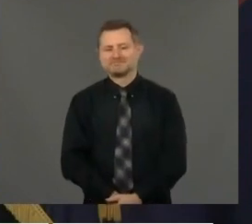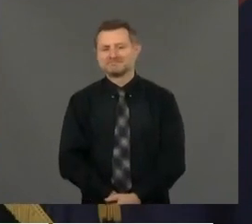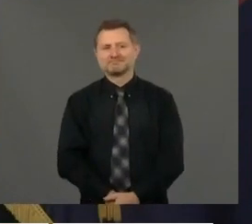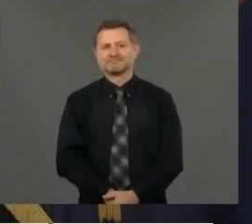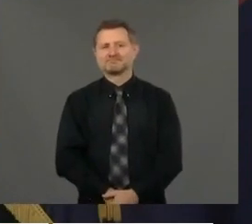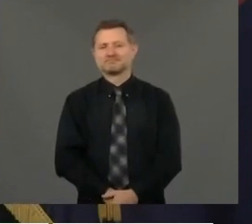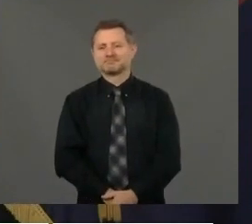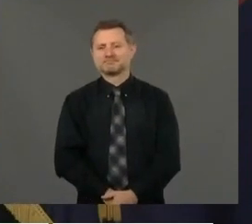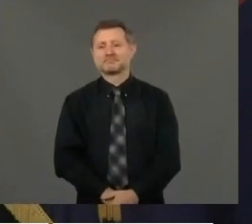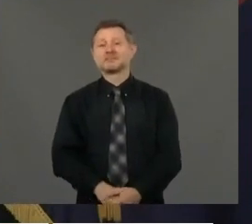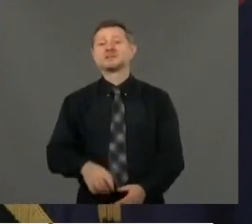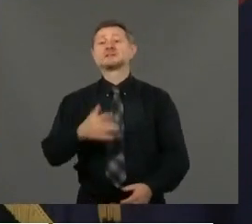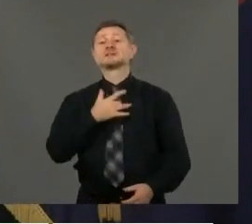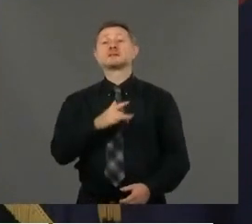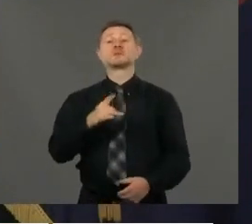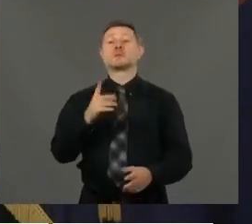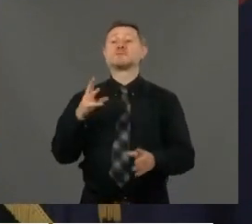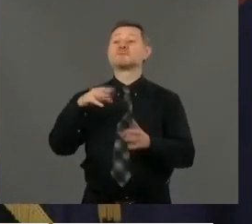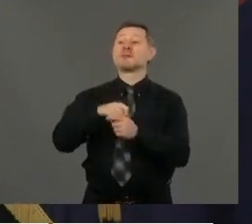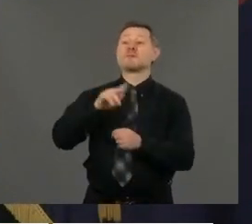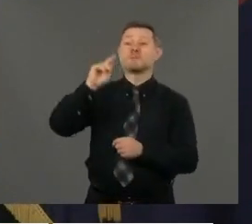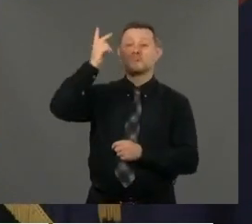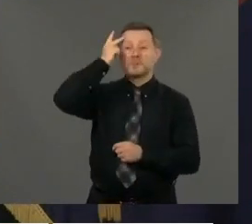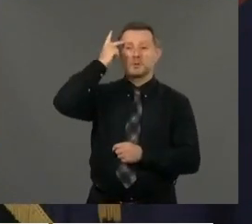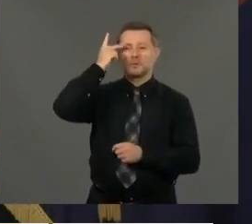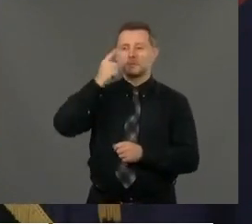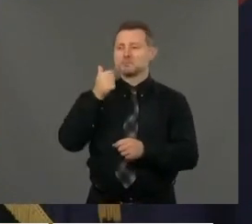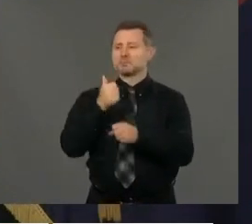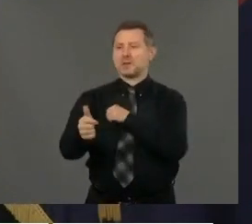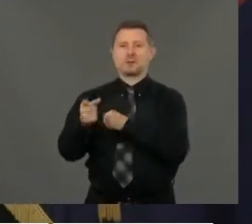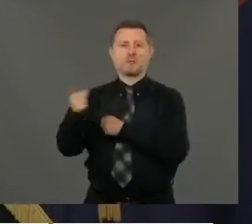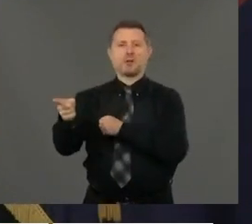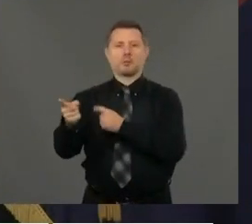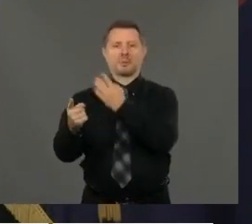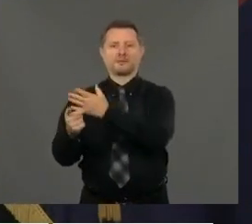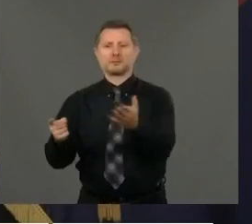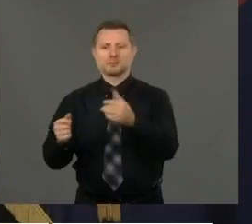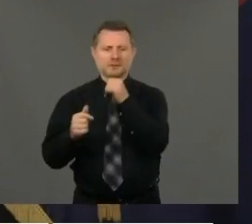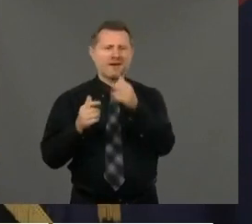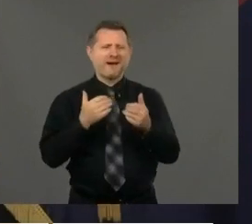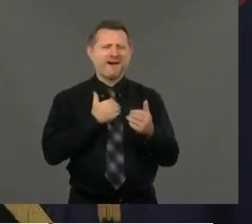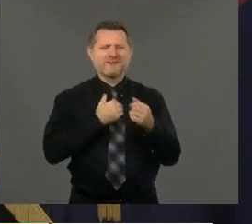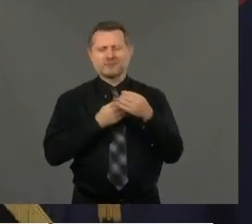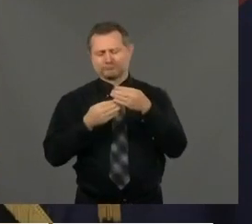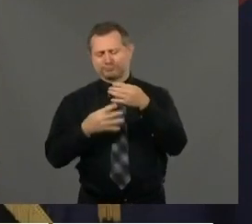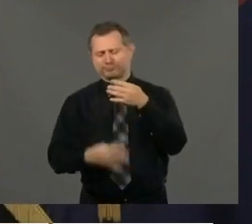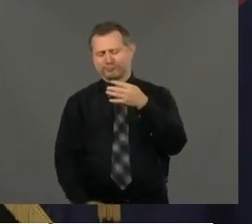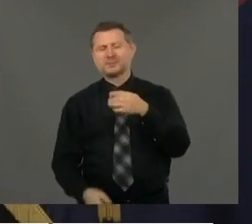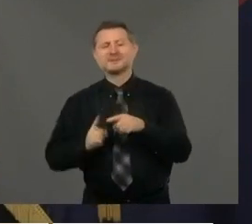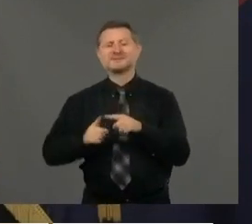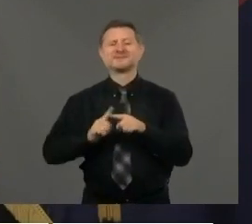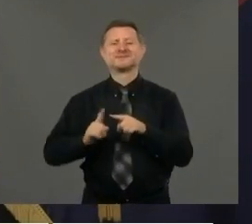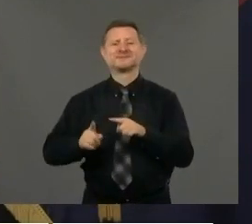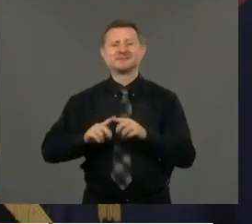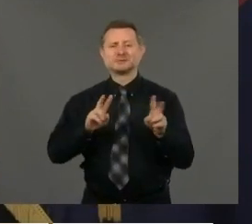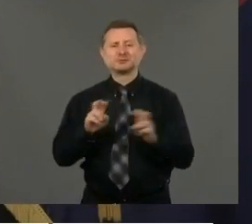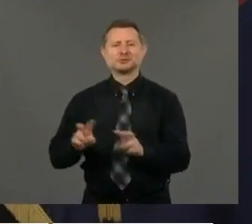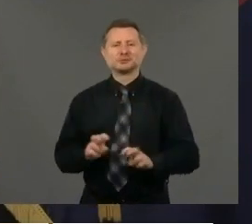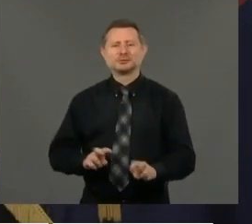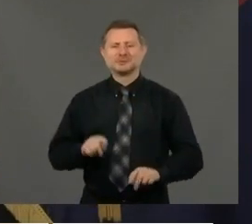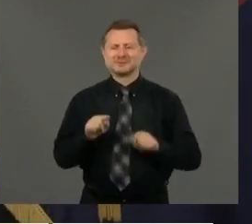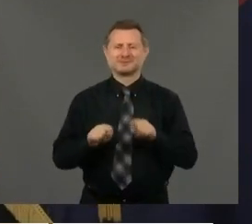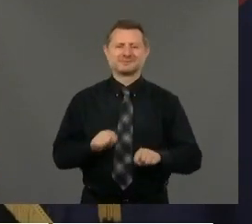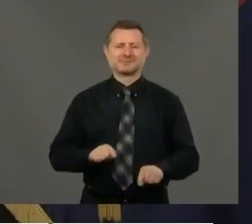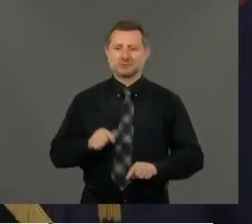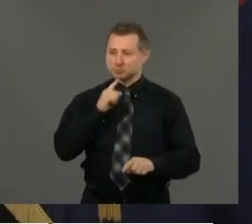ARE SAYING GOING ON.